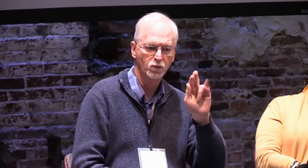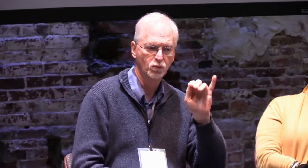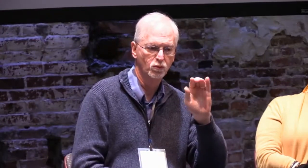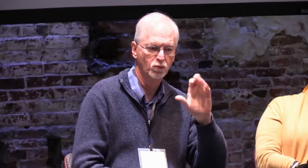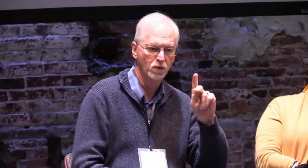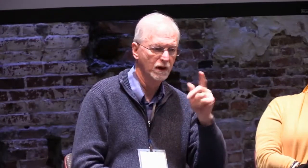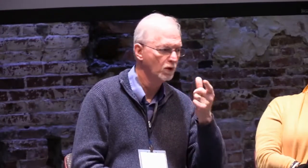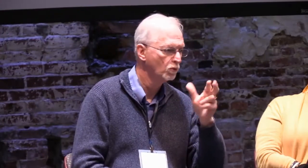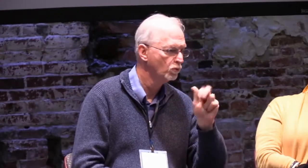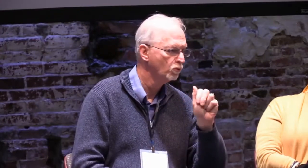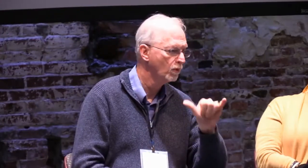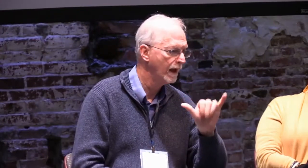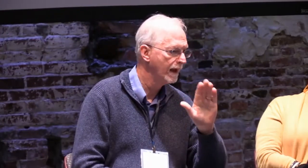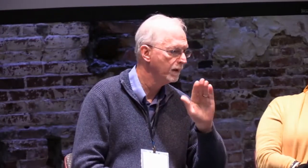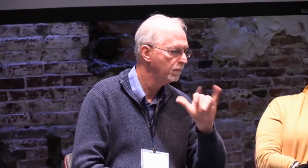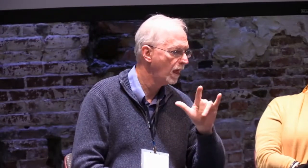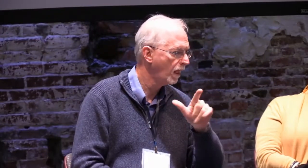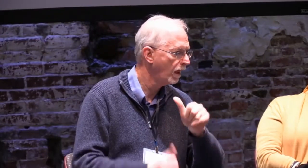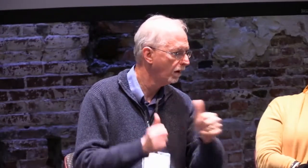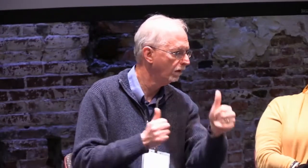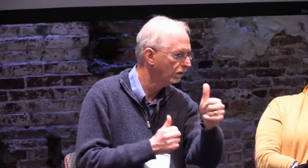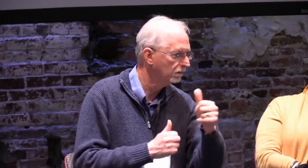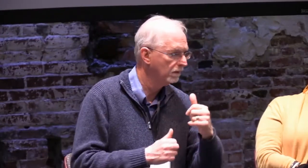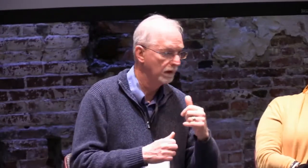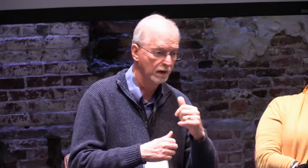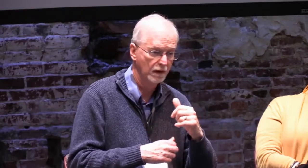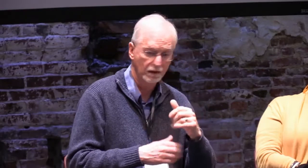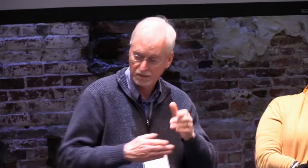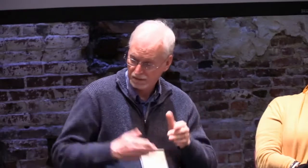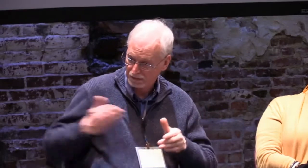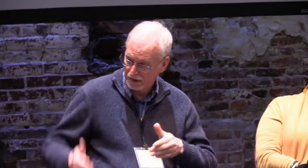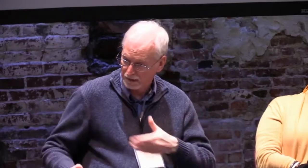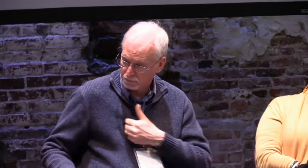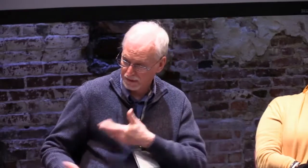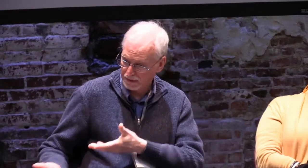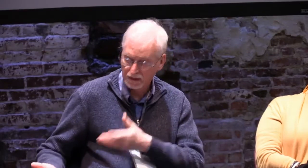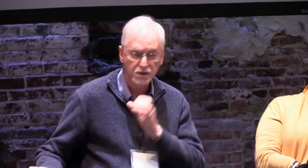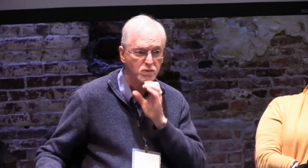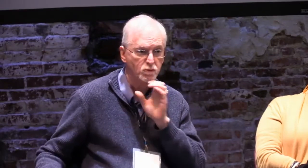But I also knew that I was gonna be involved and see Patrick Graybill, at that time,